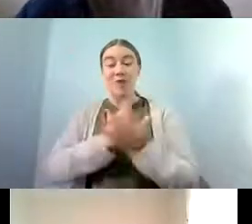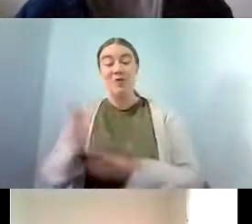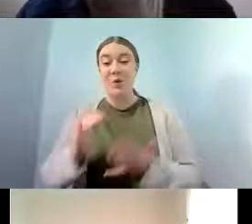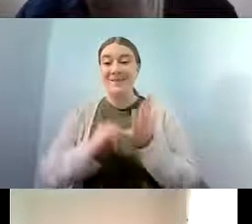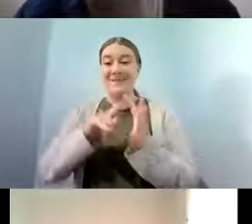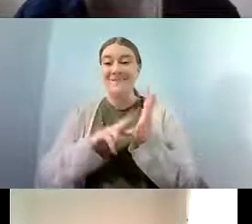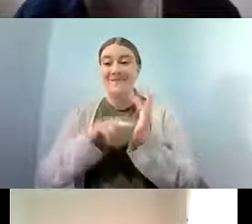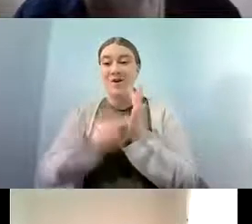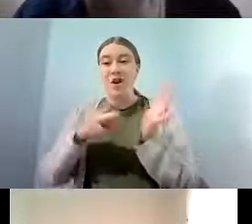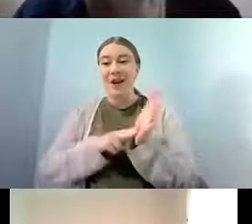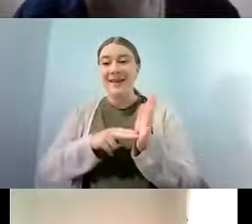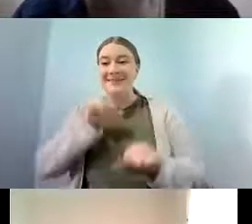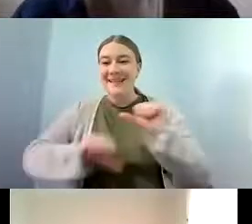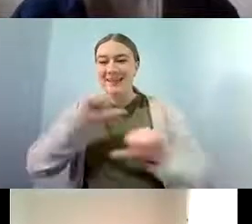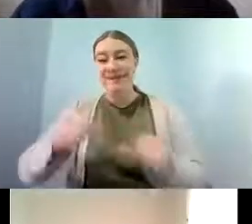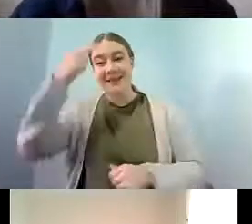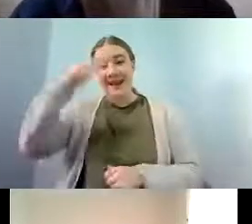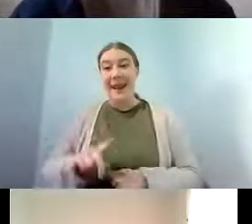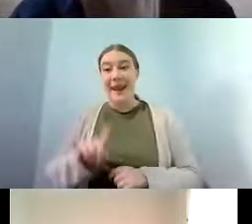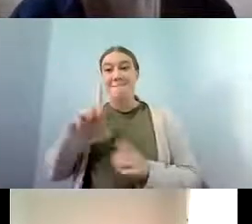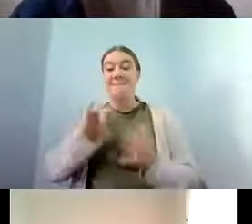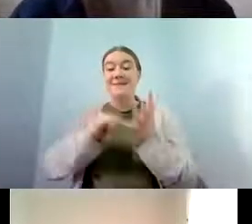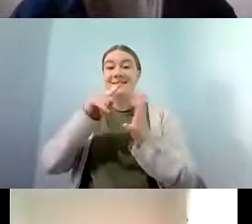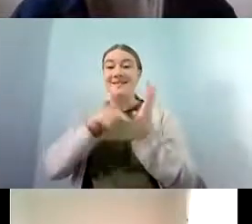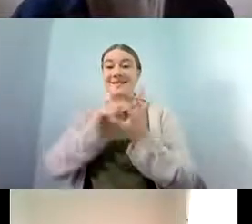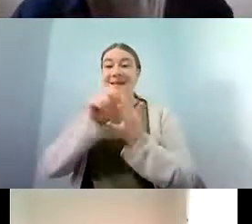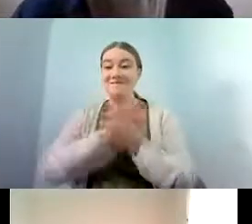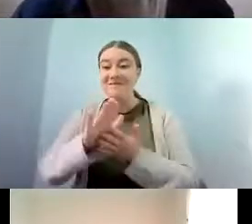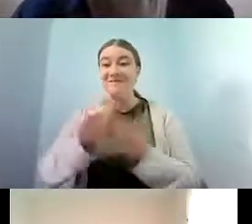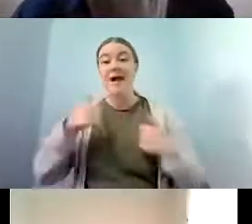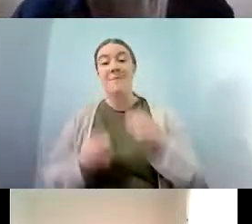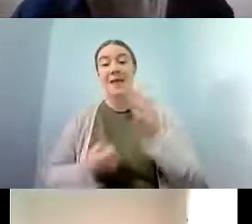evening my name is steph and i'm the events officer on the unlocking the severn project